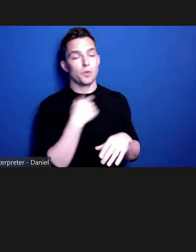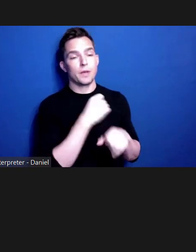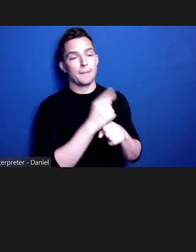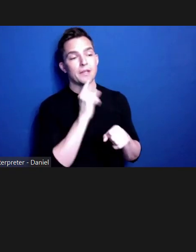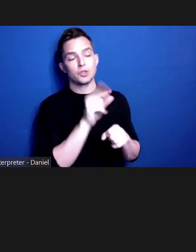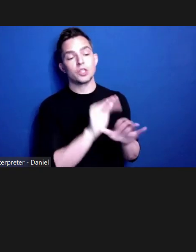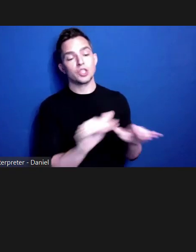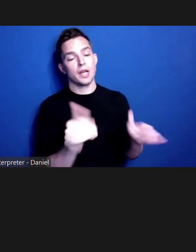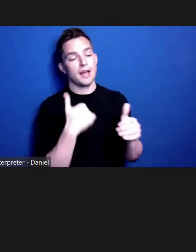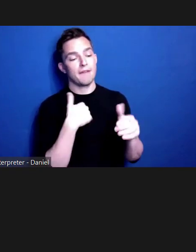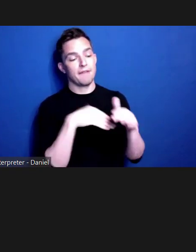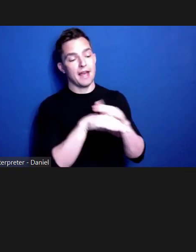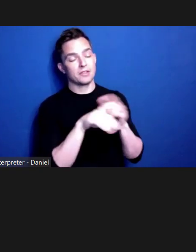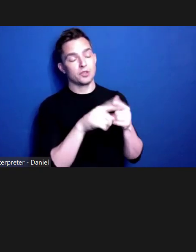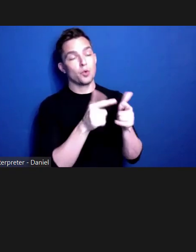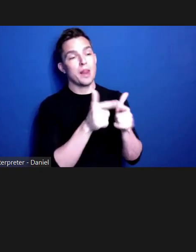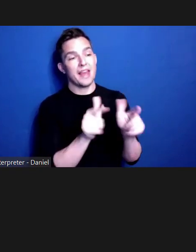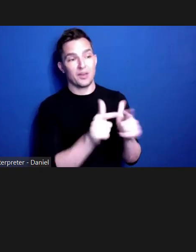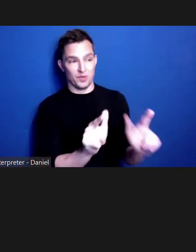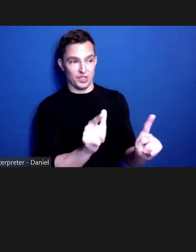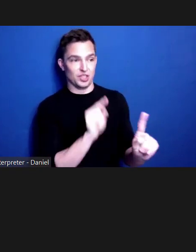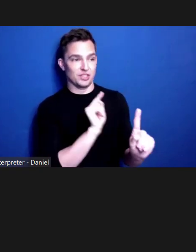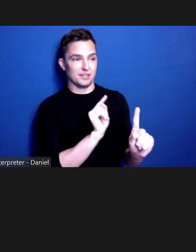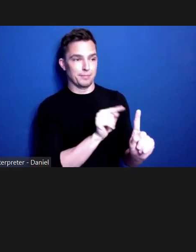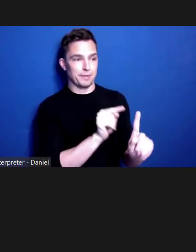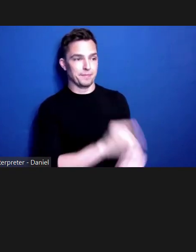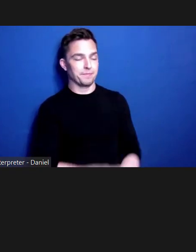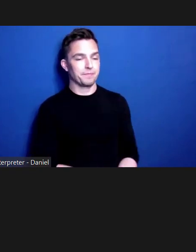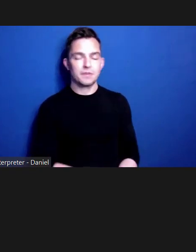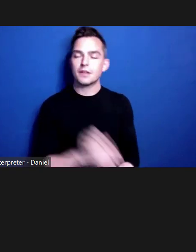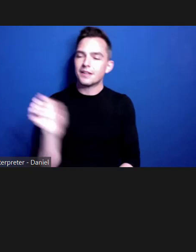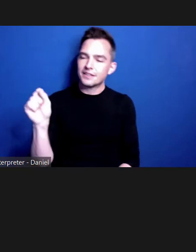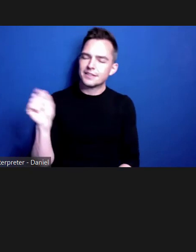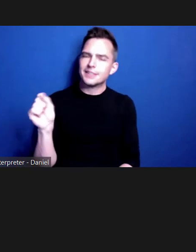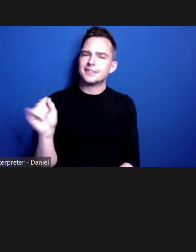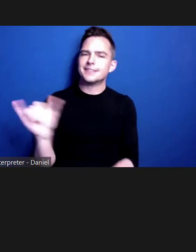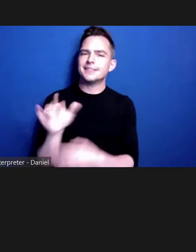Foust: Yes, and as a result, children who are deaf and hard of